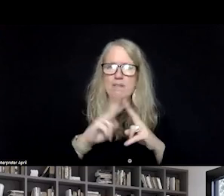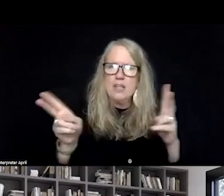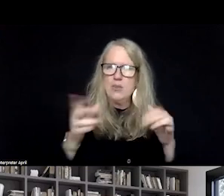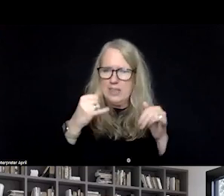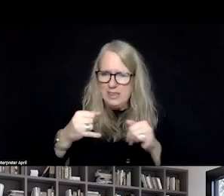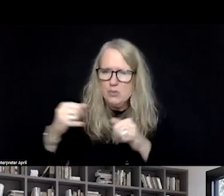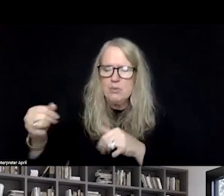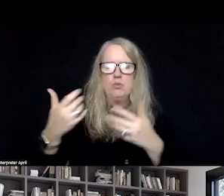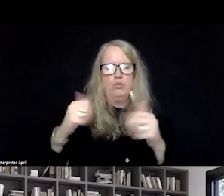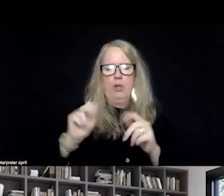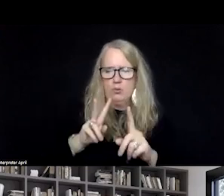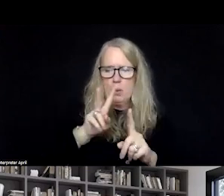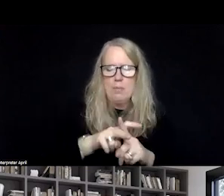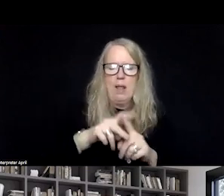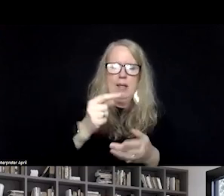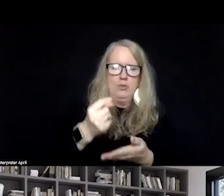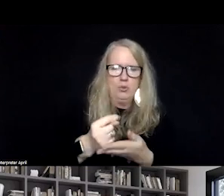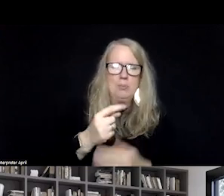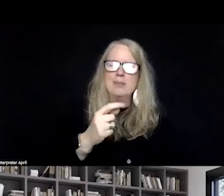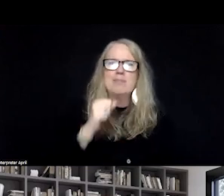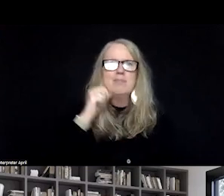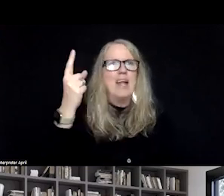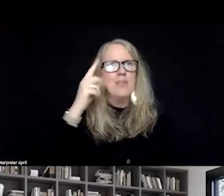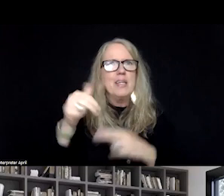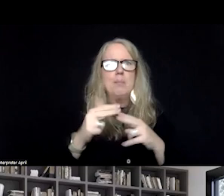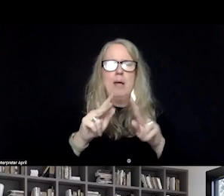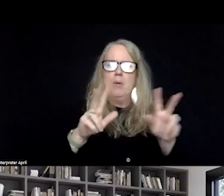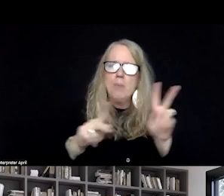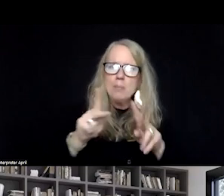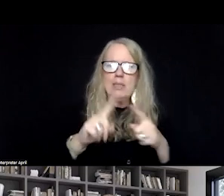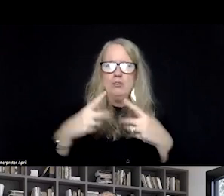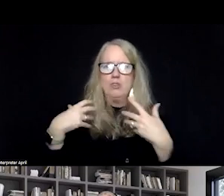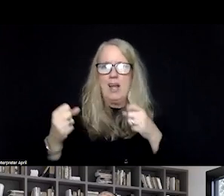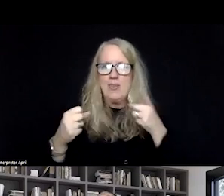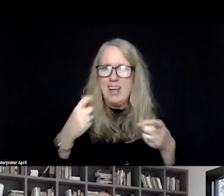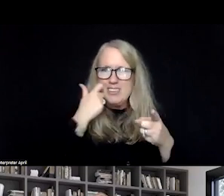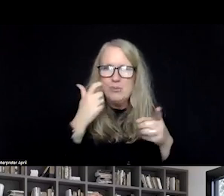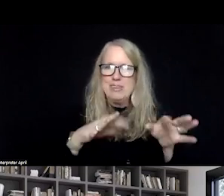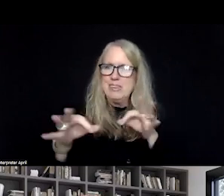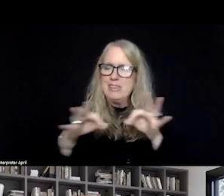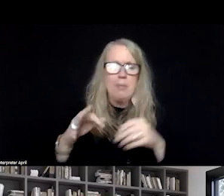AND TRYING TO APPLY TREATMENT. THEY DON'T THINK ABOUT POPULATION IN THE WAY HE DESCRIBED AND THEY DON'T SERF HUNDREDS AND